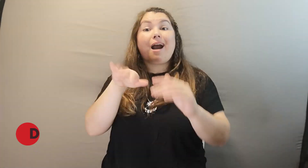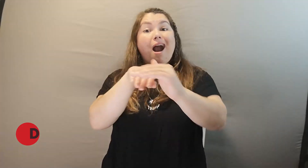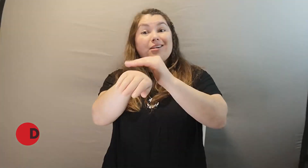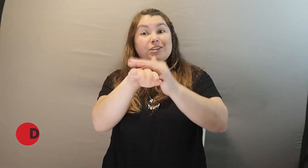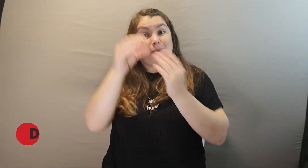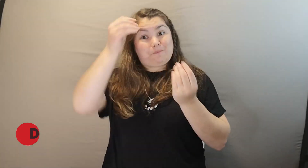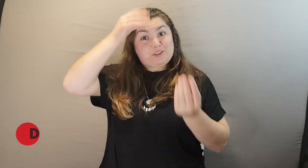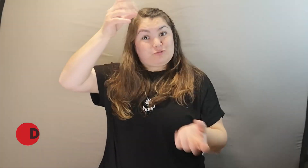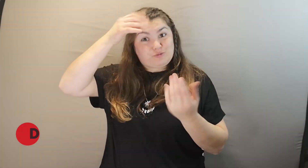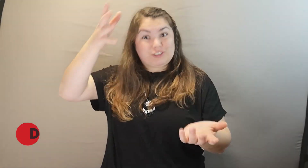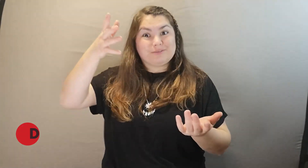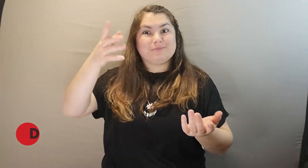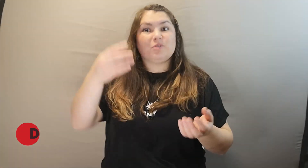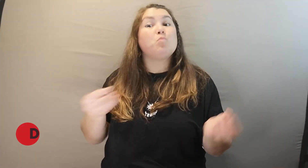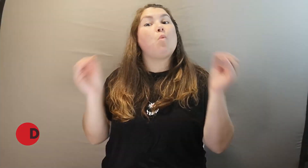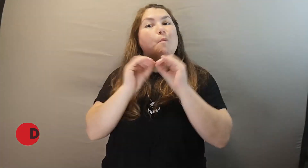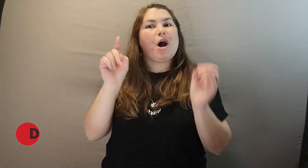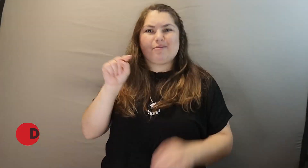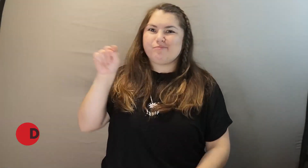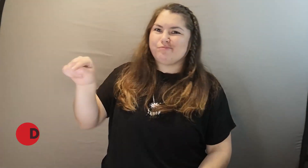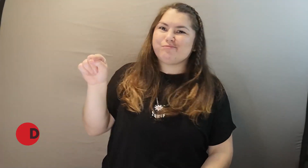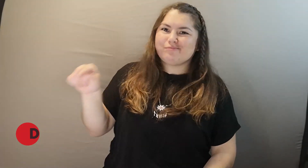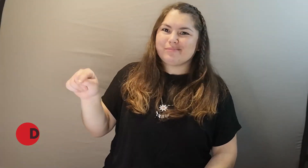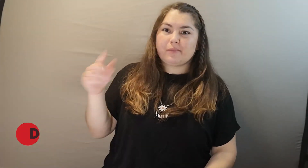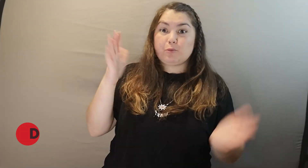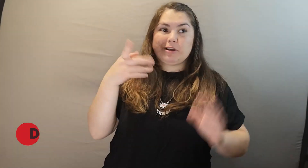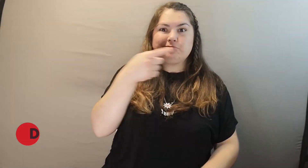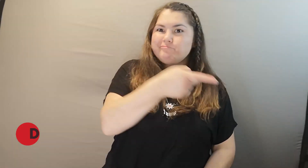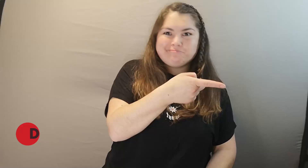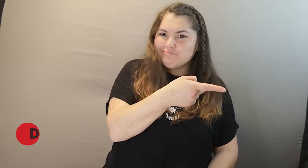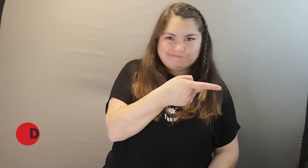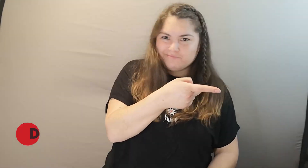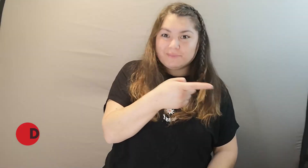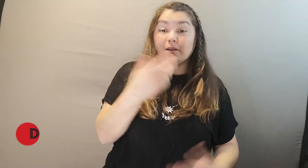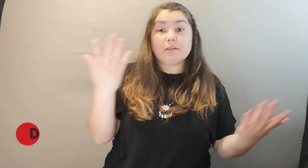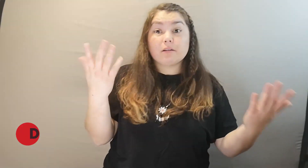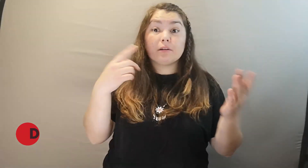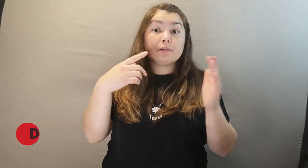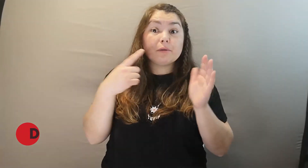it is more there and not there.